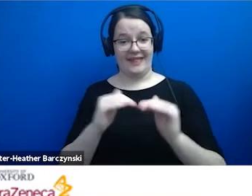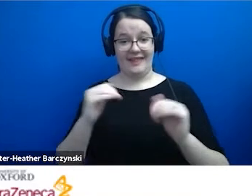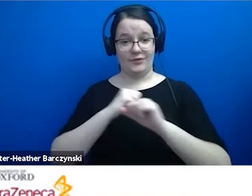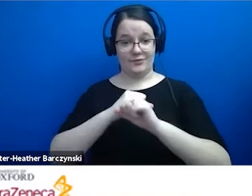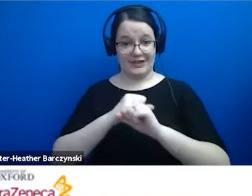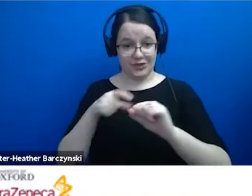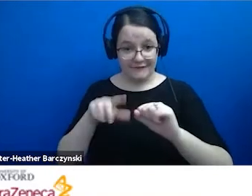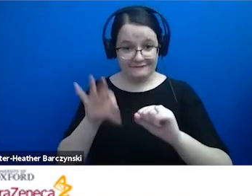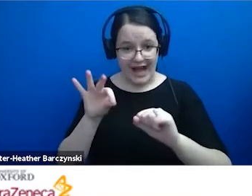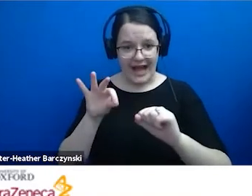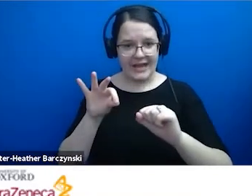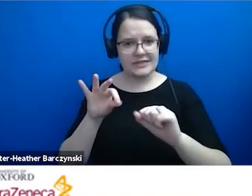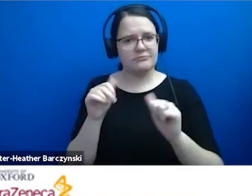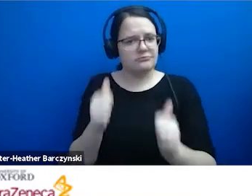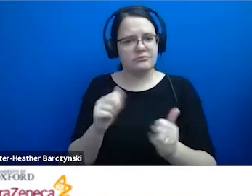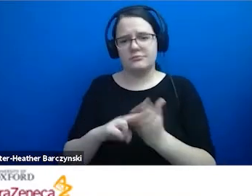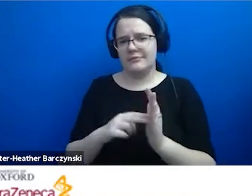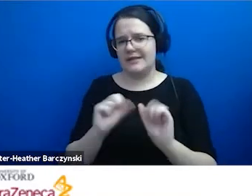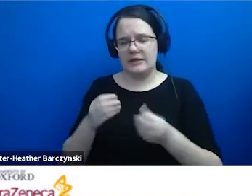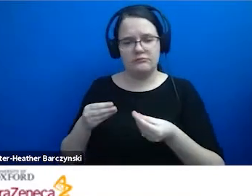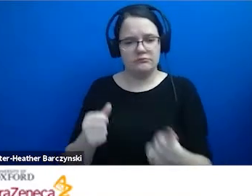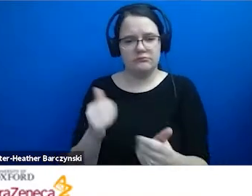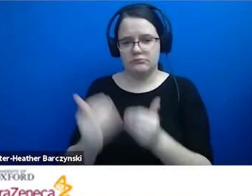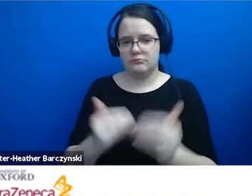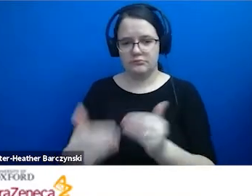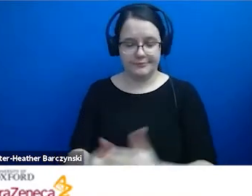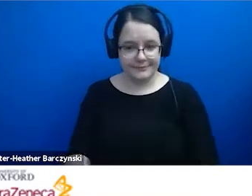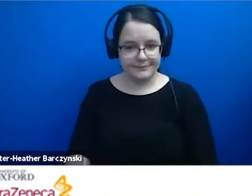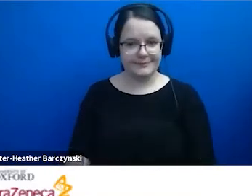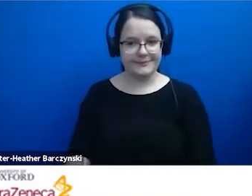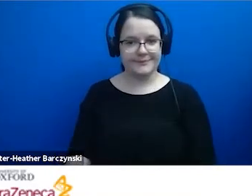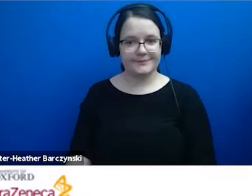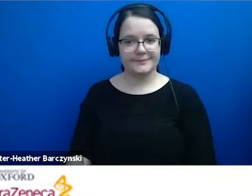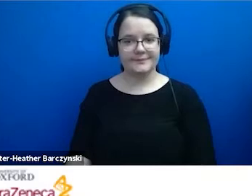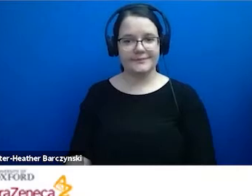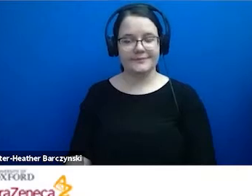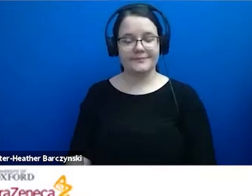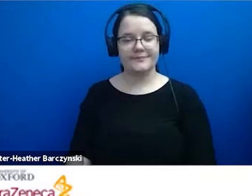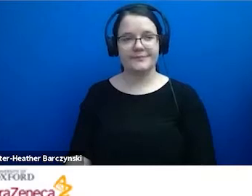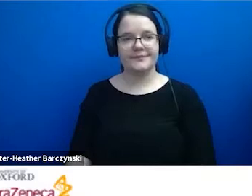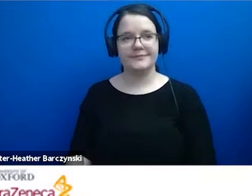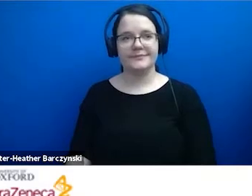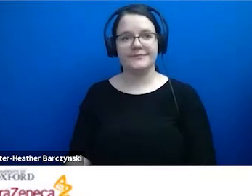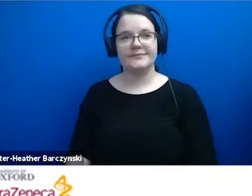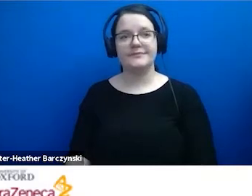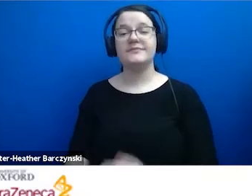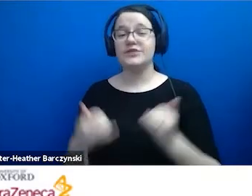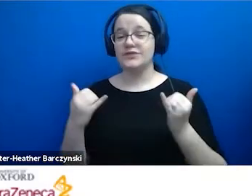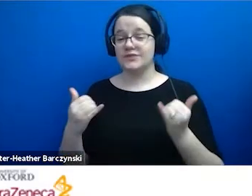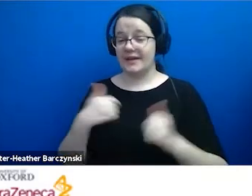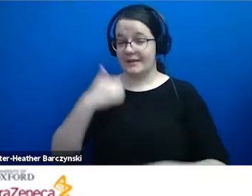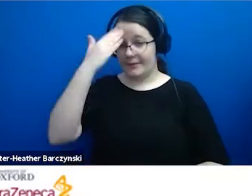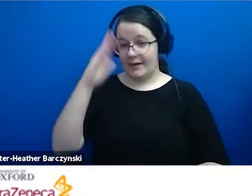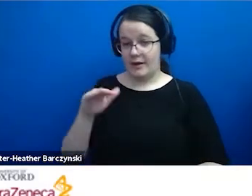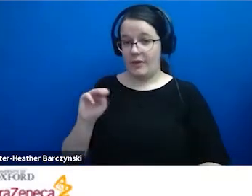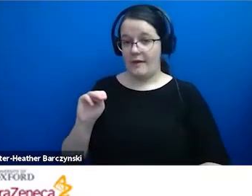then we'll be able to move much more swiftly right now i know modern and pfizer have early